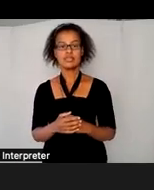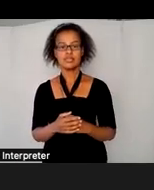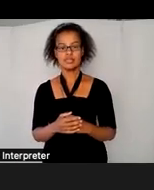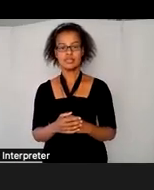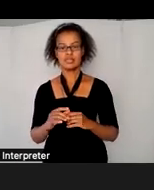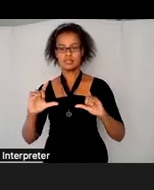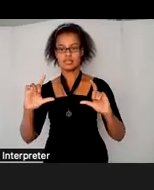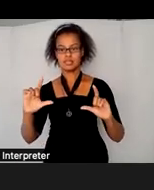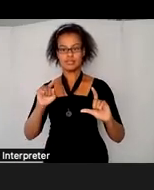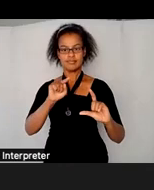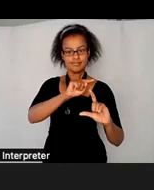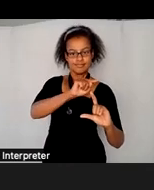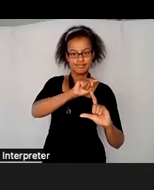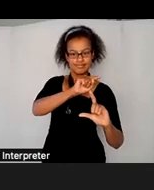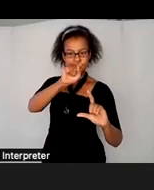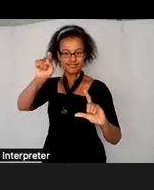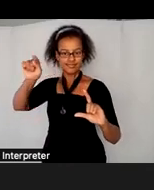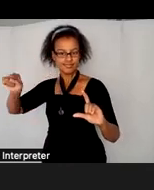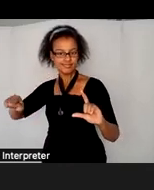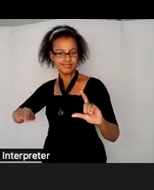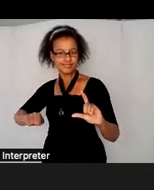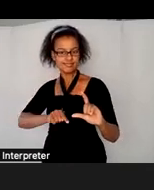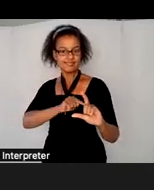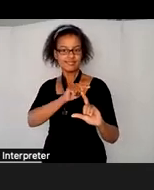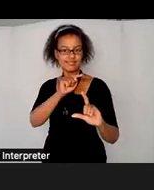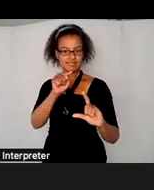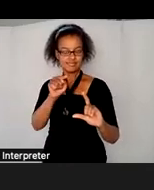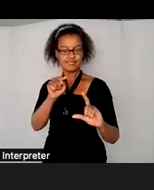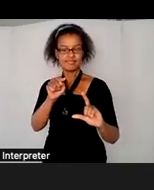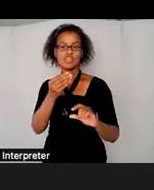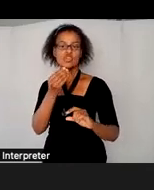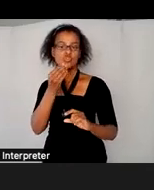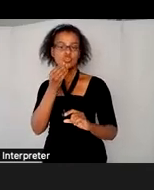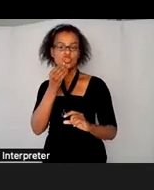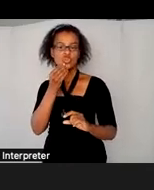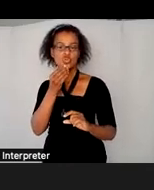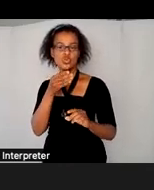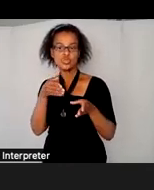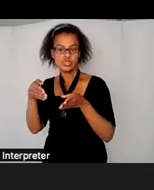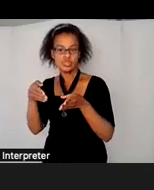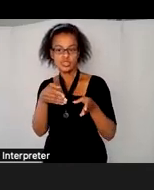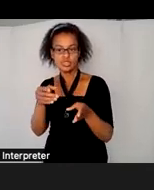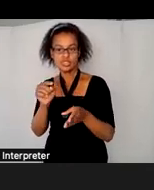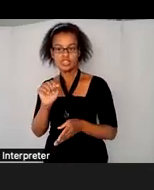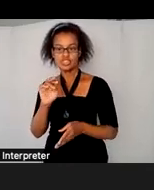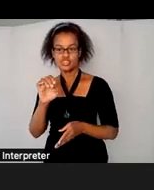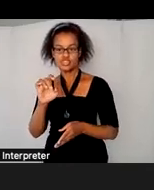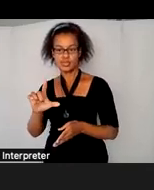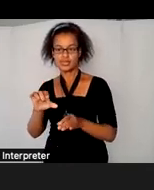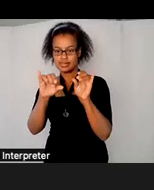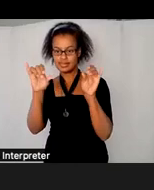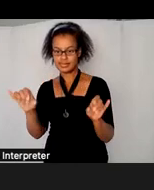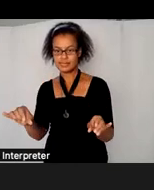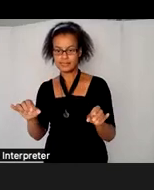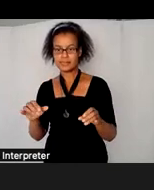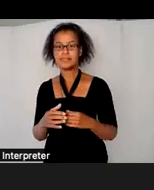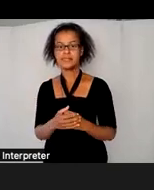self food trail system and then the West circles around the farm as a way for people to take